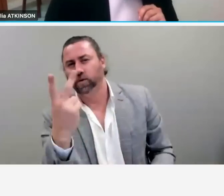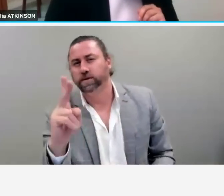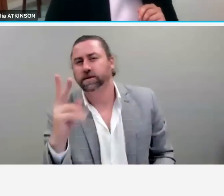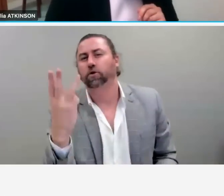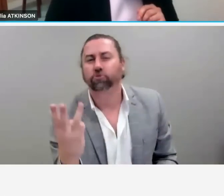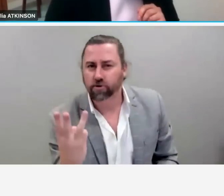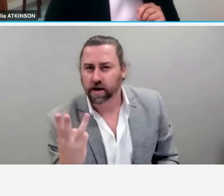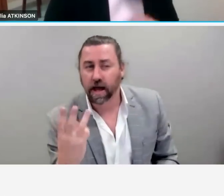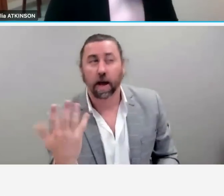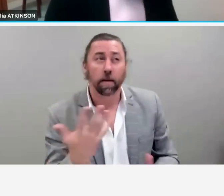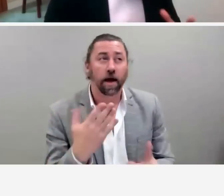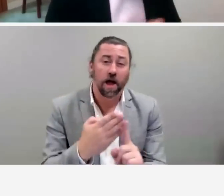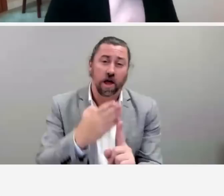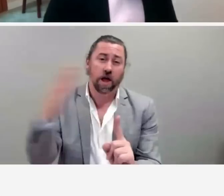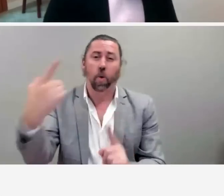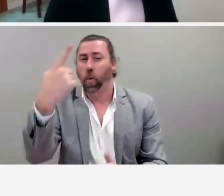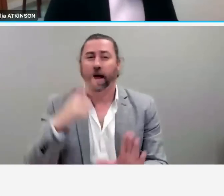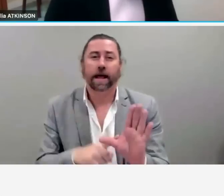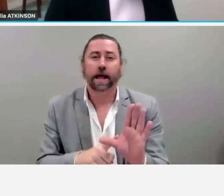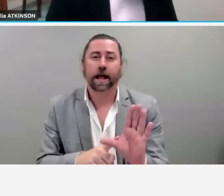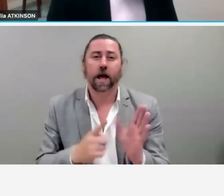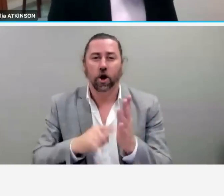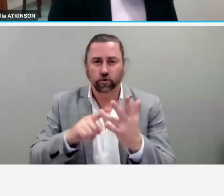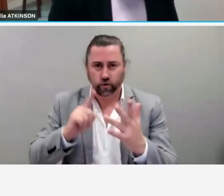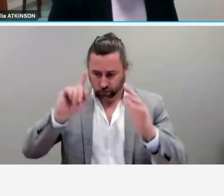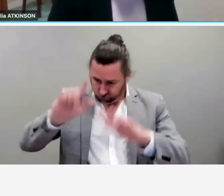and implementation and that's when we would expect to start talking about that.